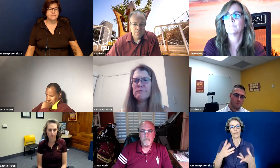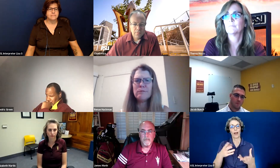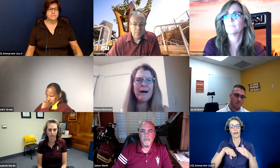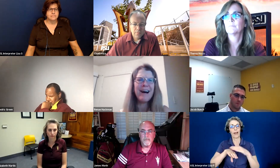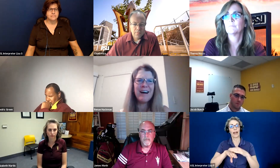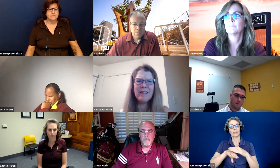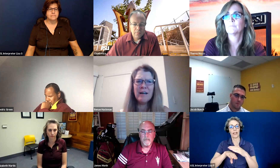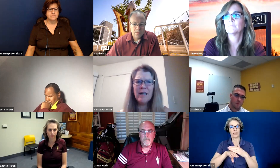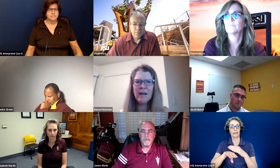Is wow.